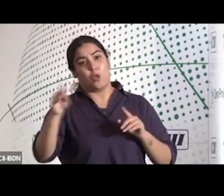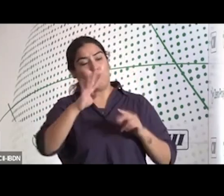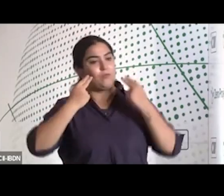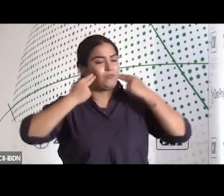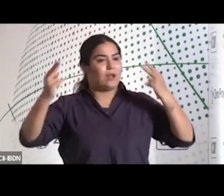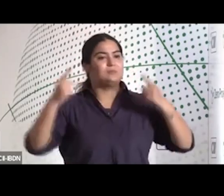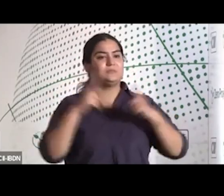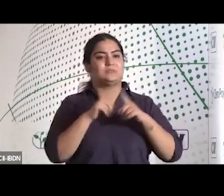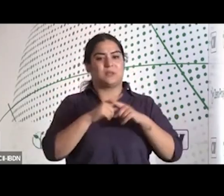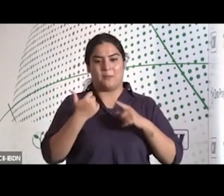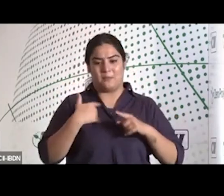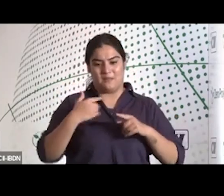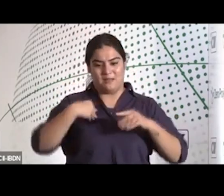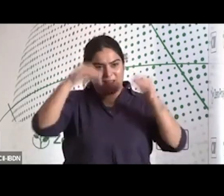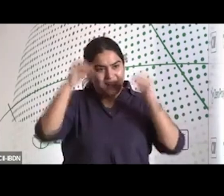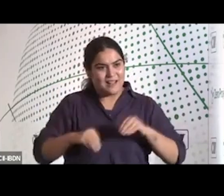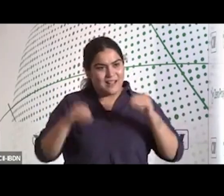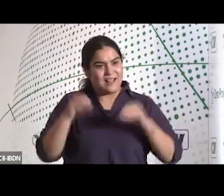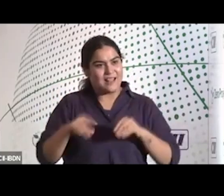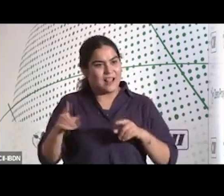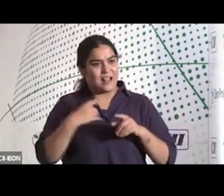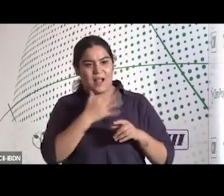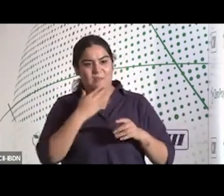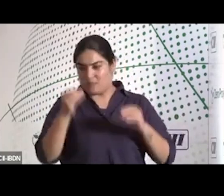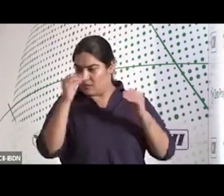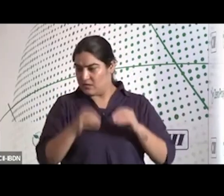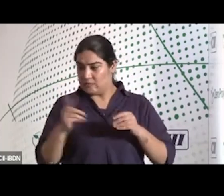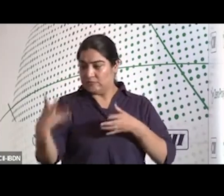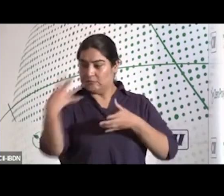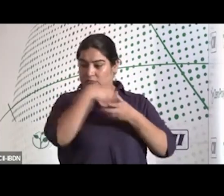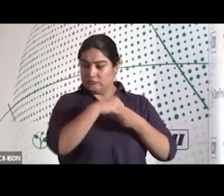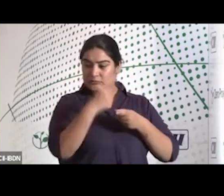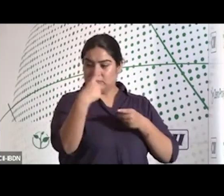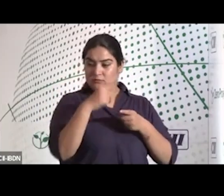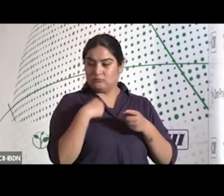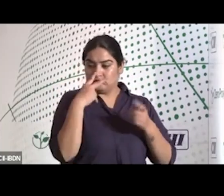and they were calling each of them to negotiate for the best deal themselves